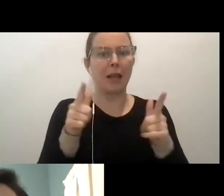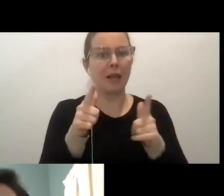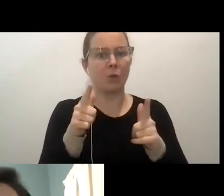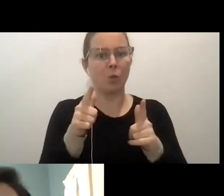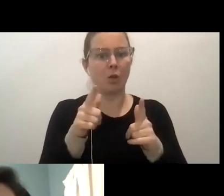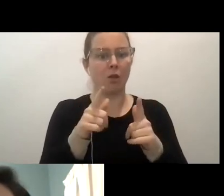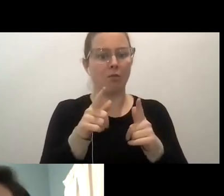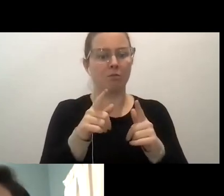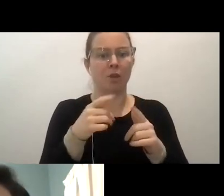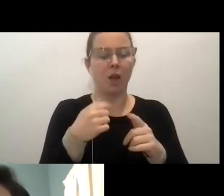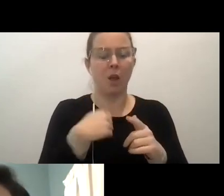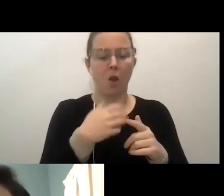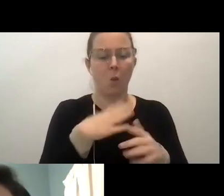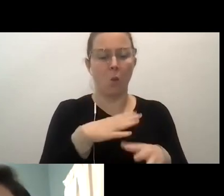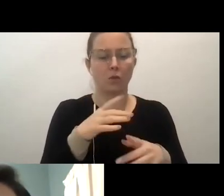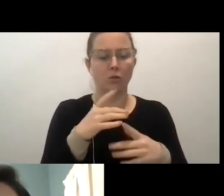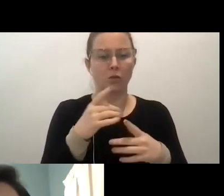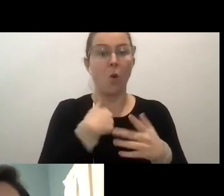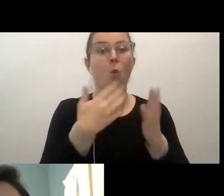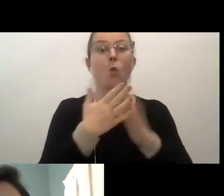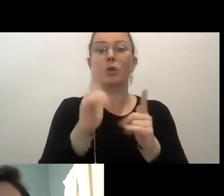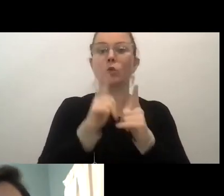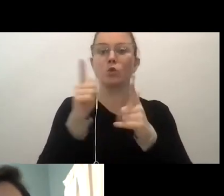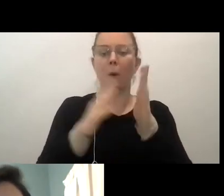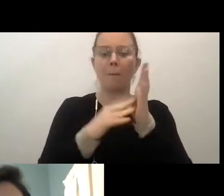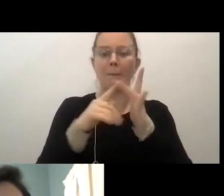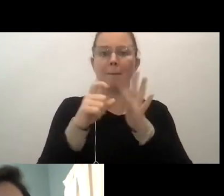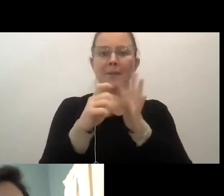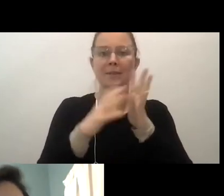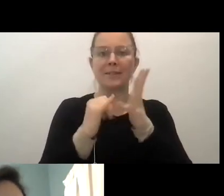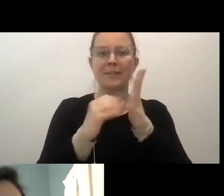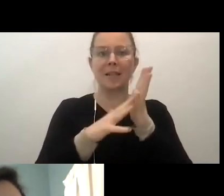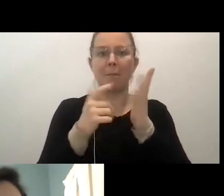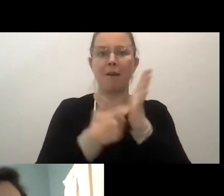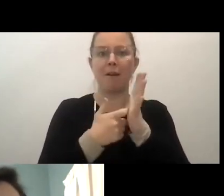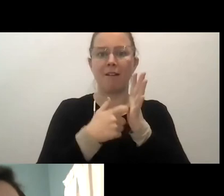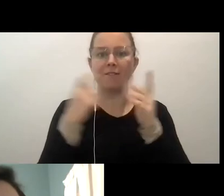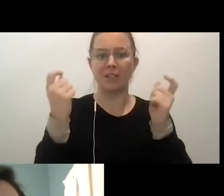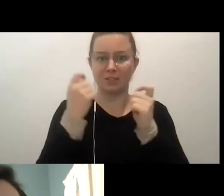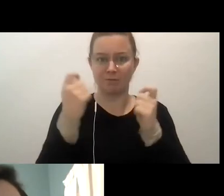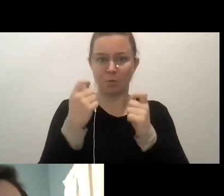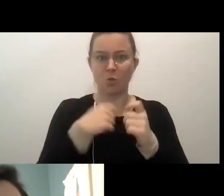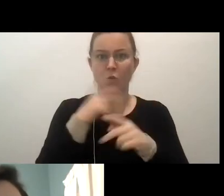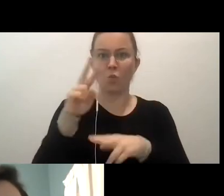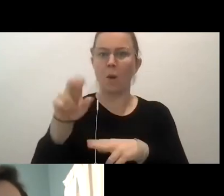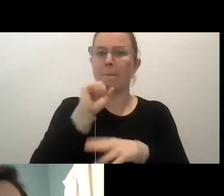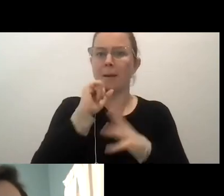I went to a show during Midsummer Festival by a man called Sam and he was saying how